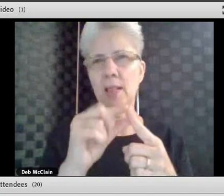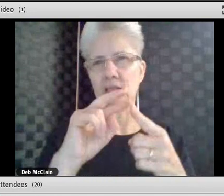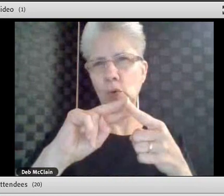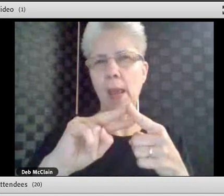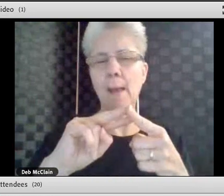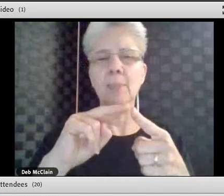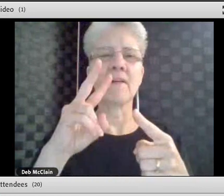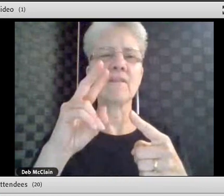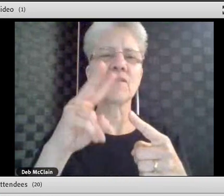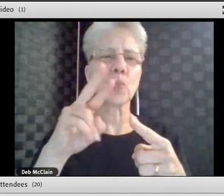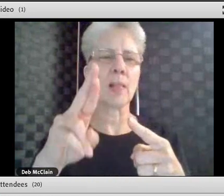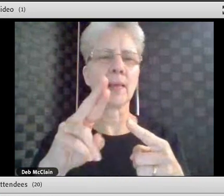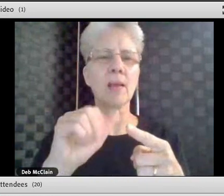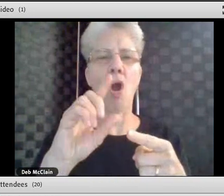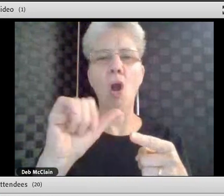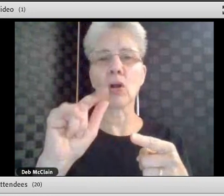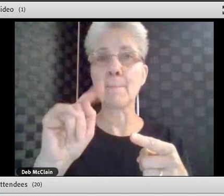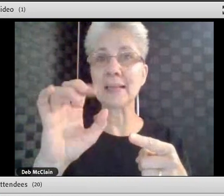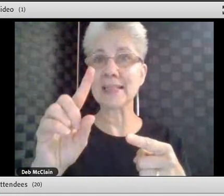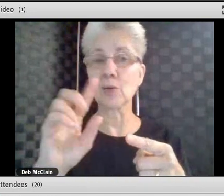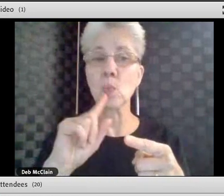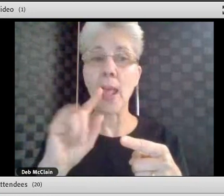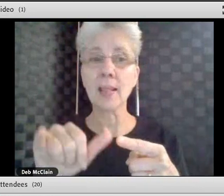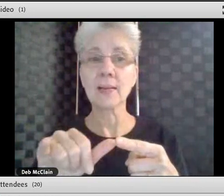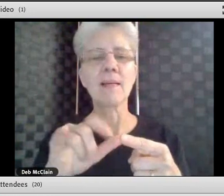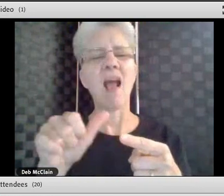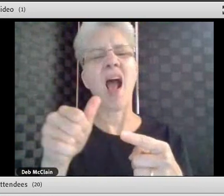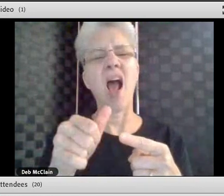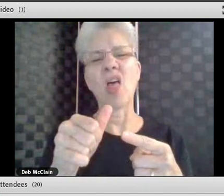augmented reality, some other technology terms.